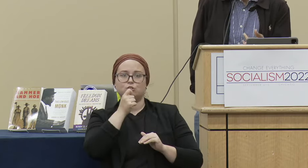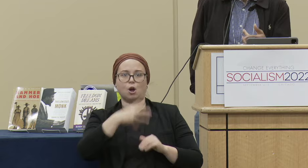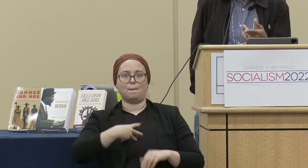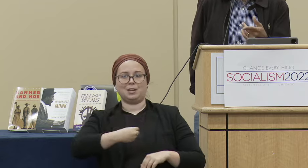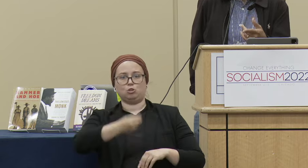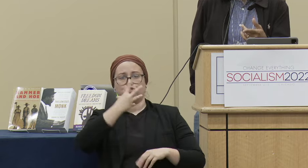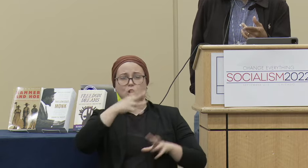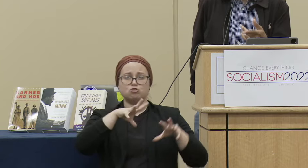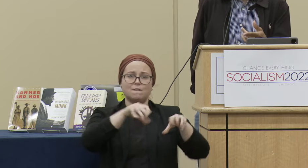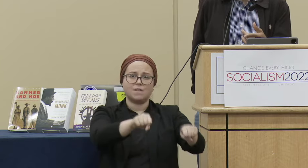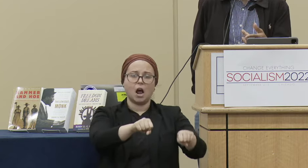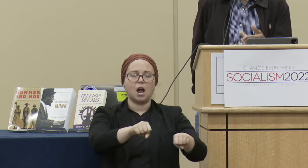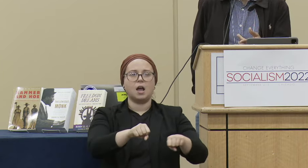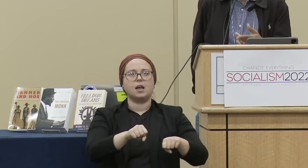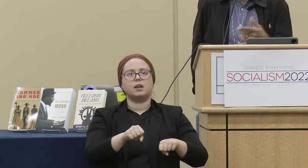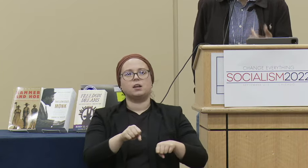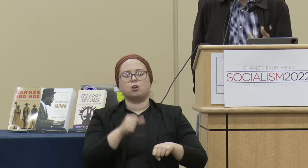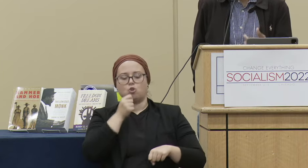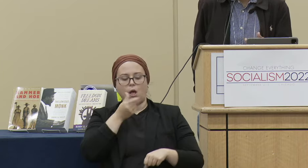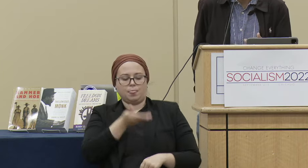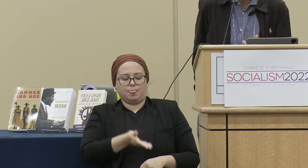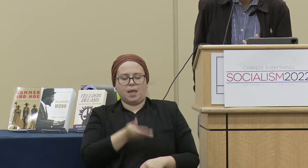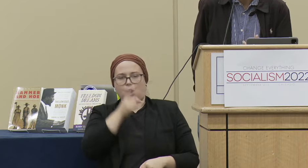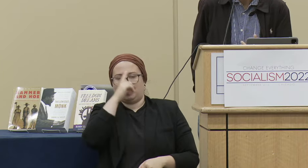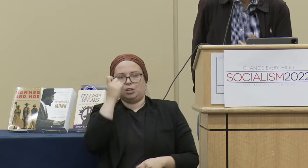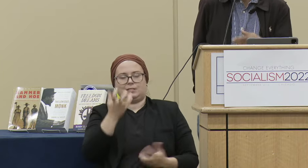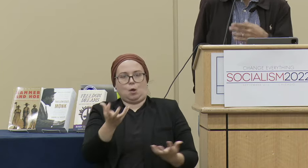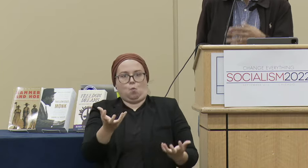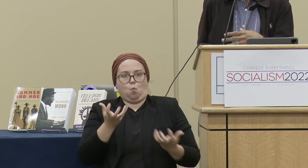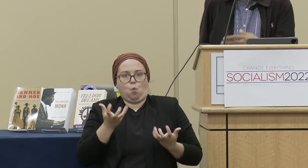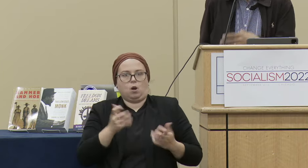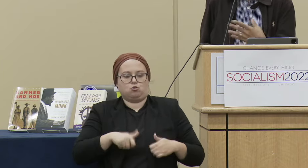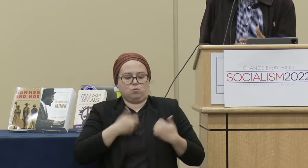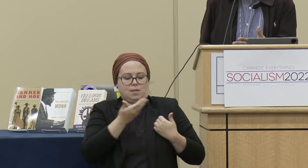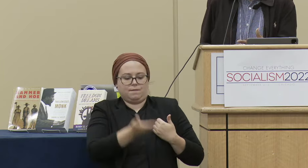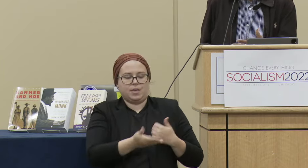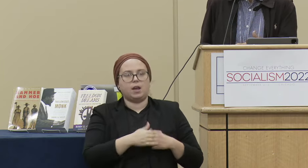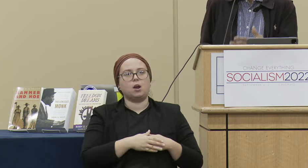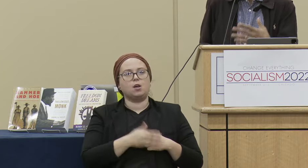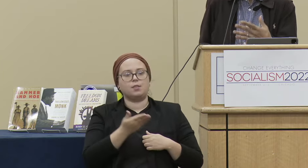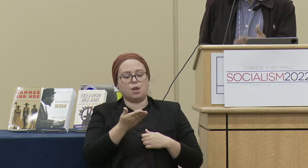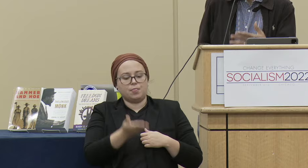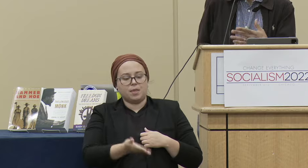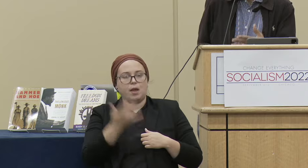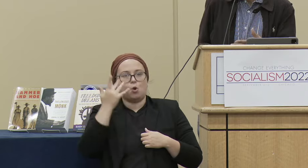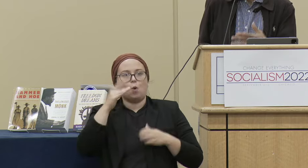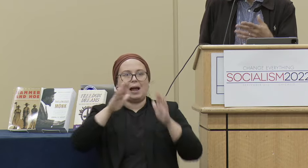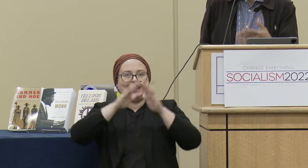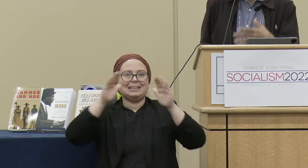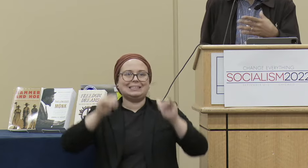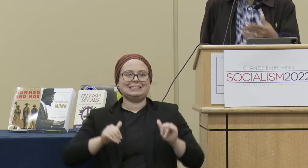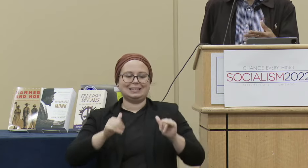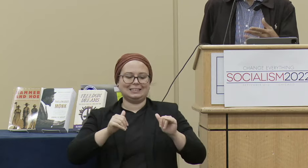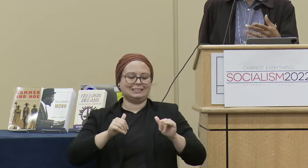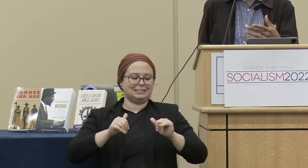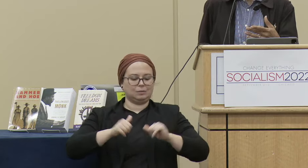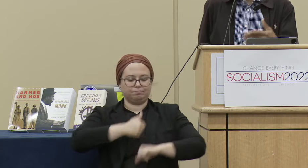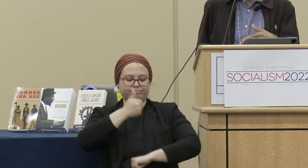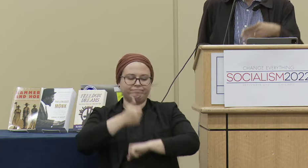communities, if it's not being gentrified, are not there because they want to be. They are there because the system